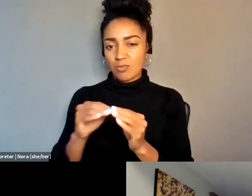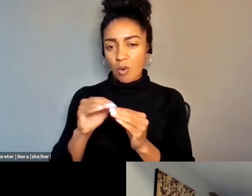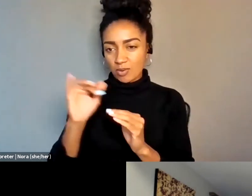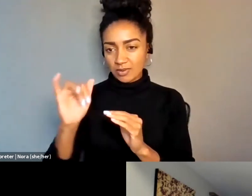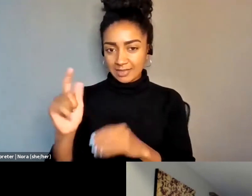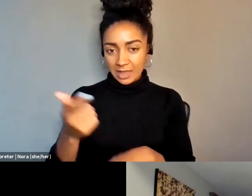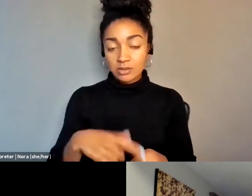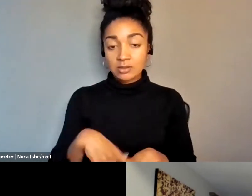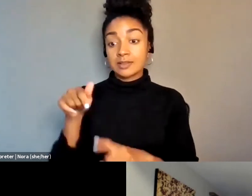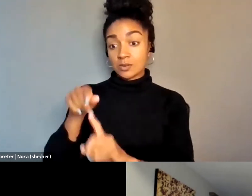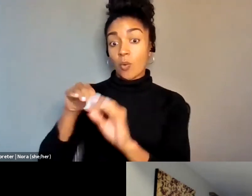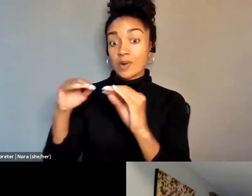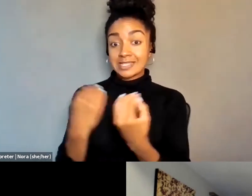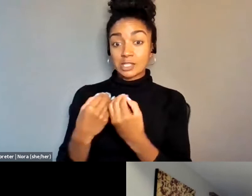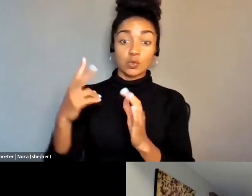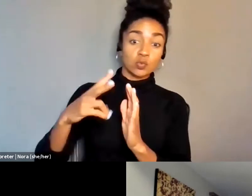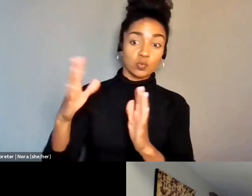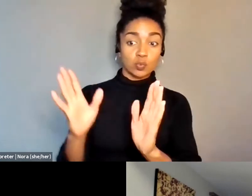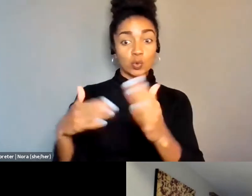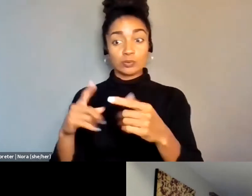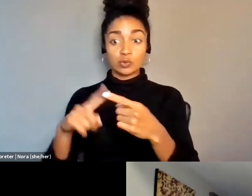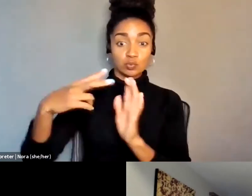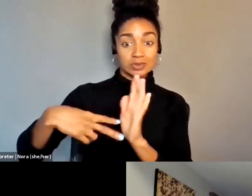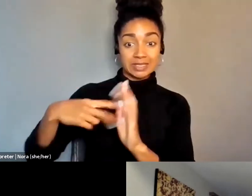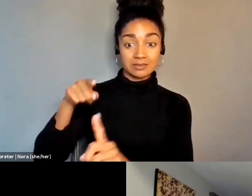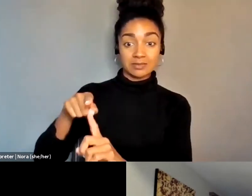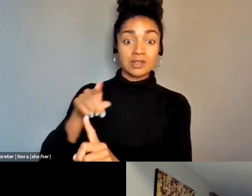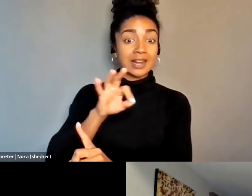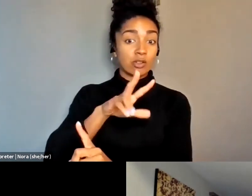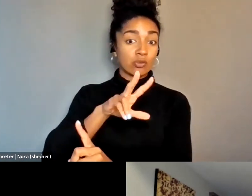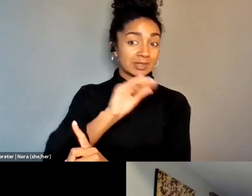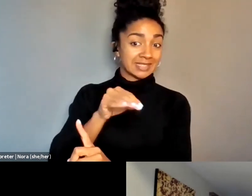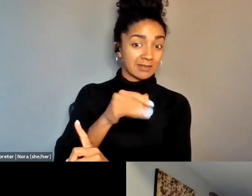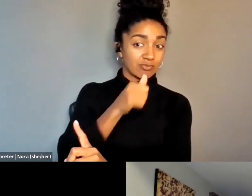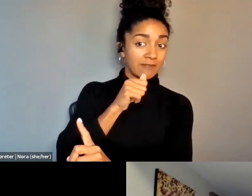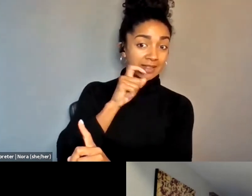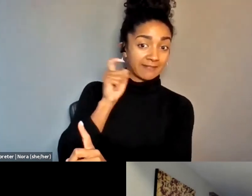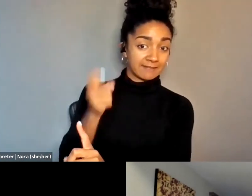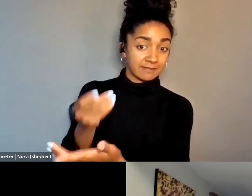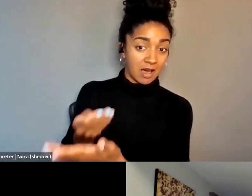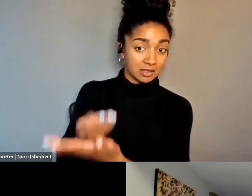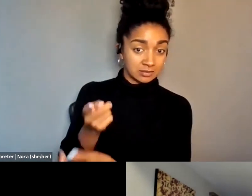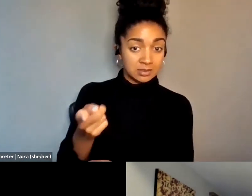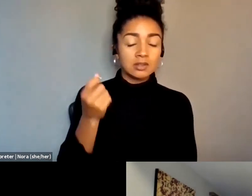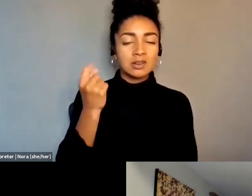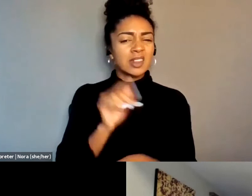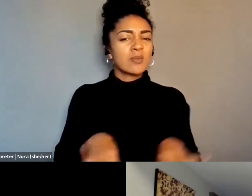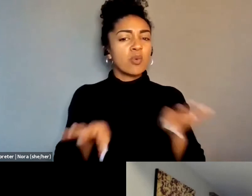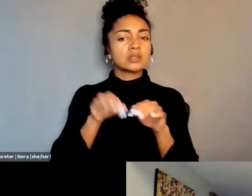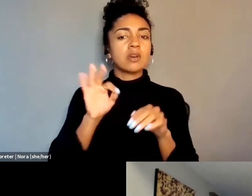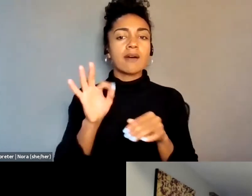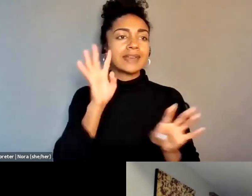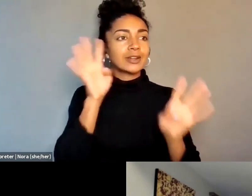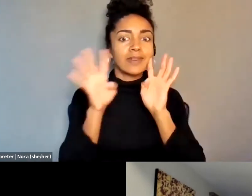innovative financing and the collaboration associated,